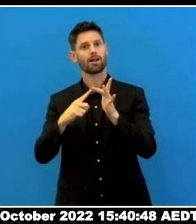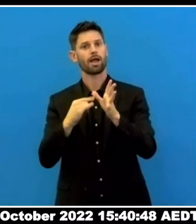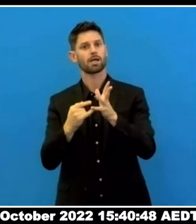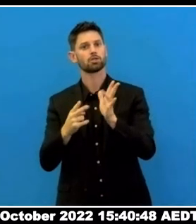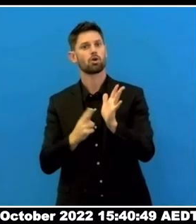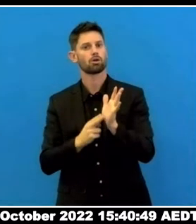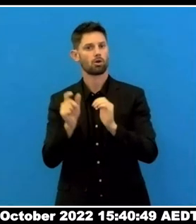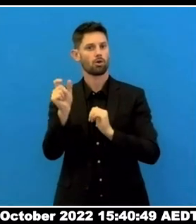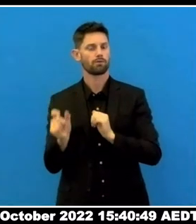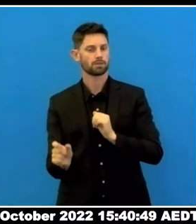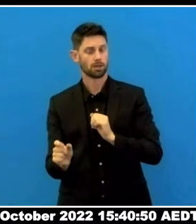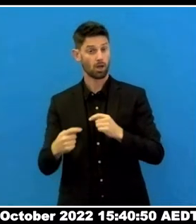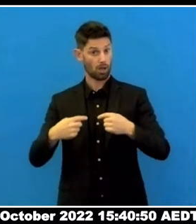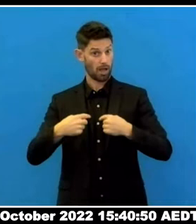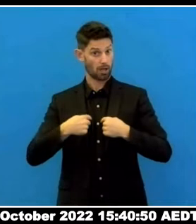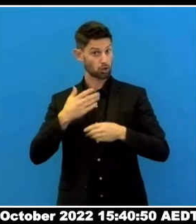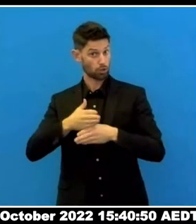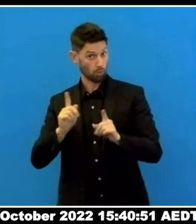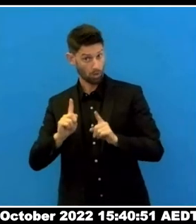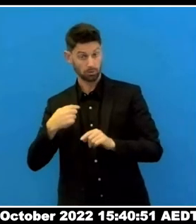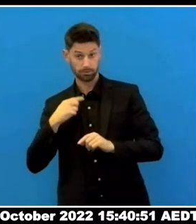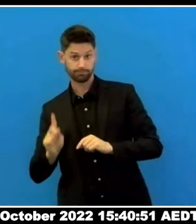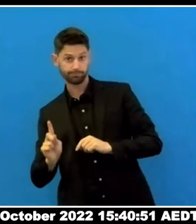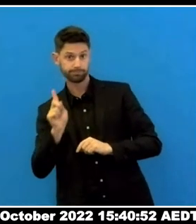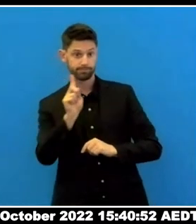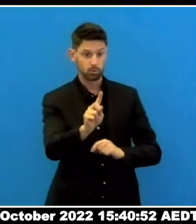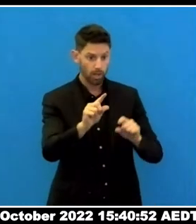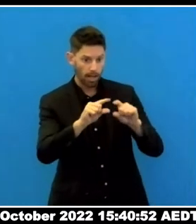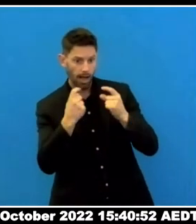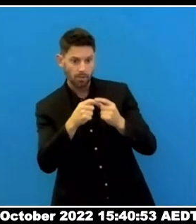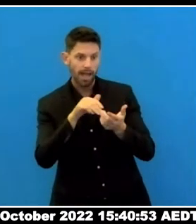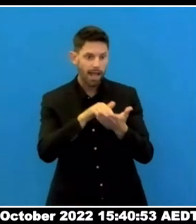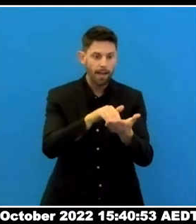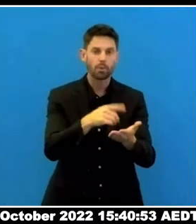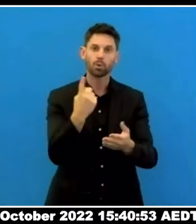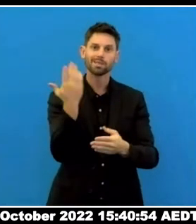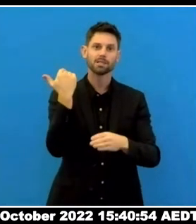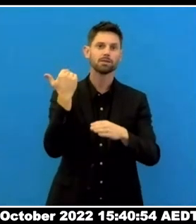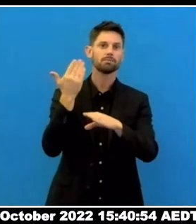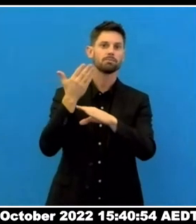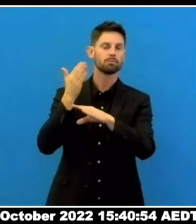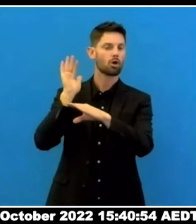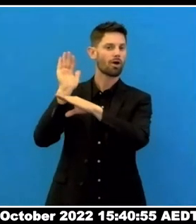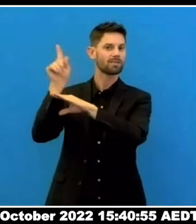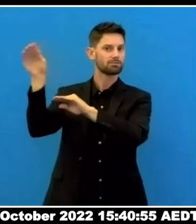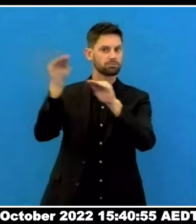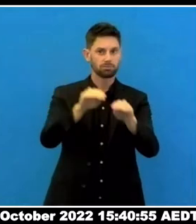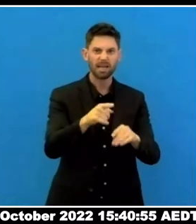So, what happens is, we go to class and assist the new arrivals, the EAL students, English as additional language or languages.